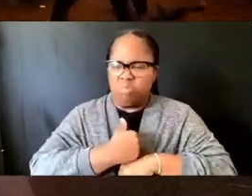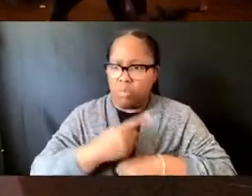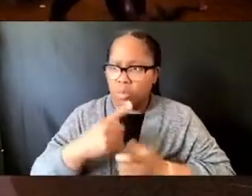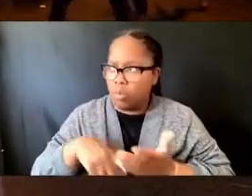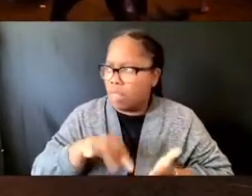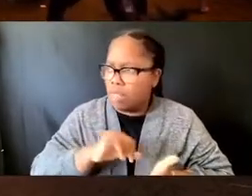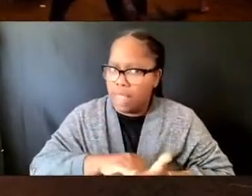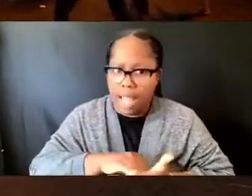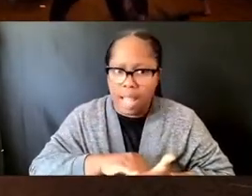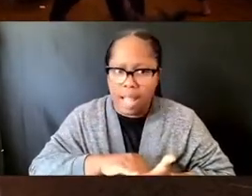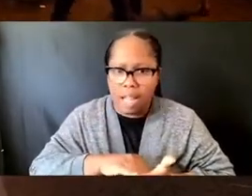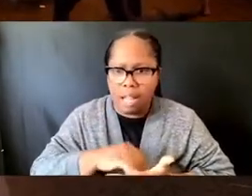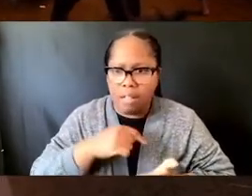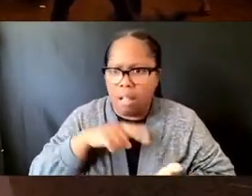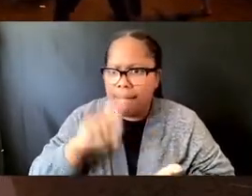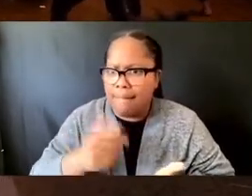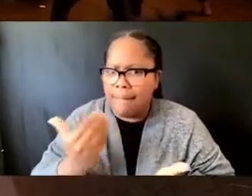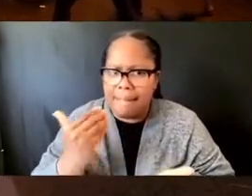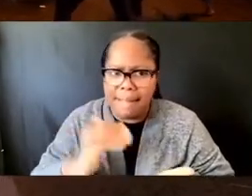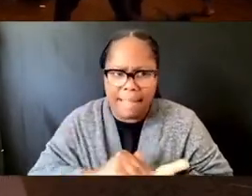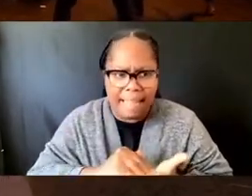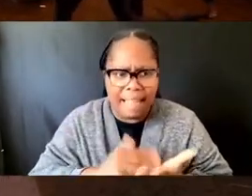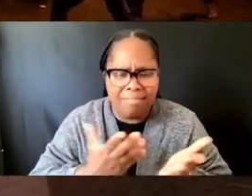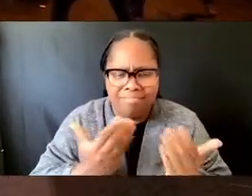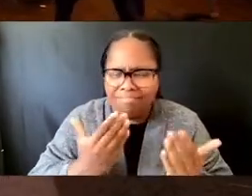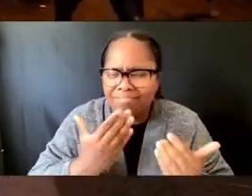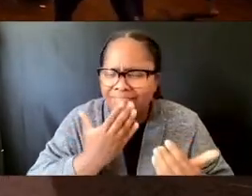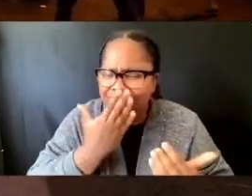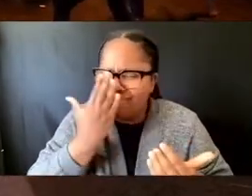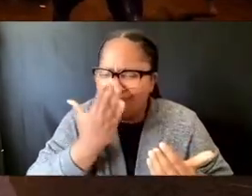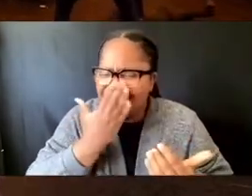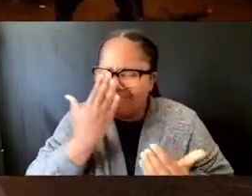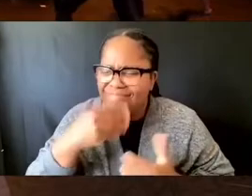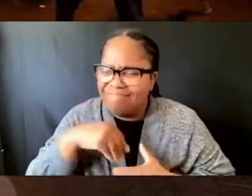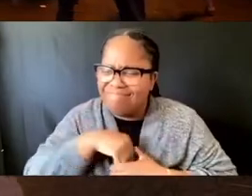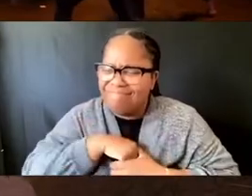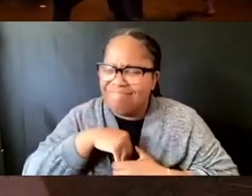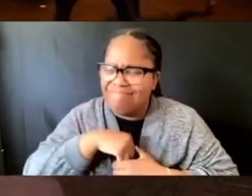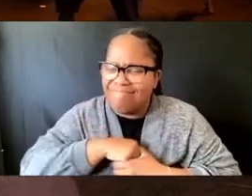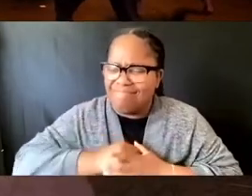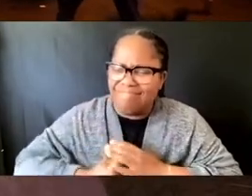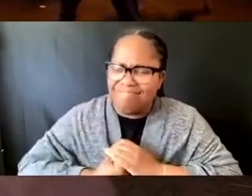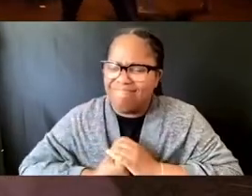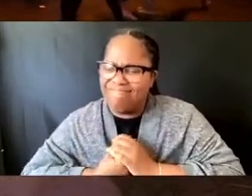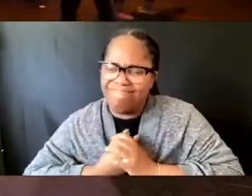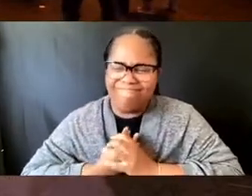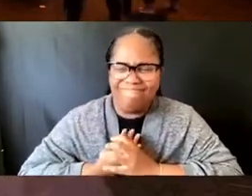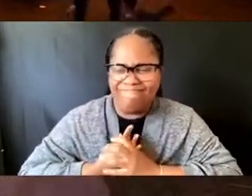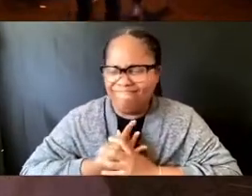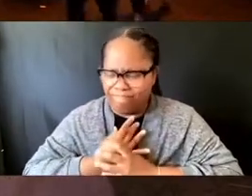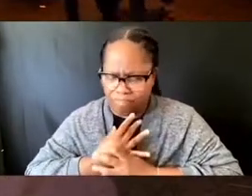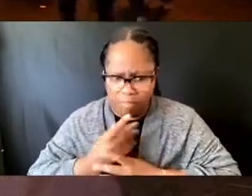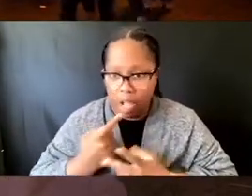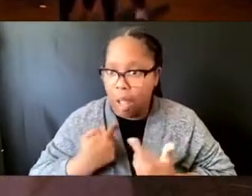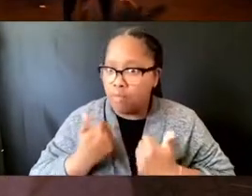I need another hit to defy what's hard growing thickset in me. What is this thing I'm trying to hide